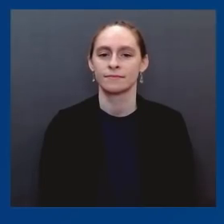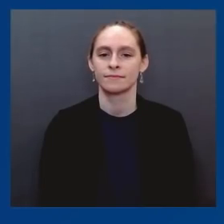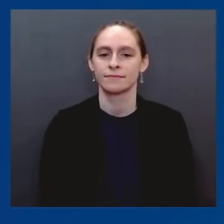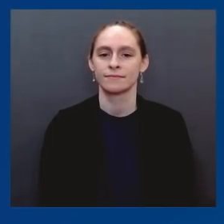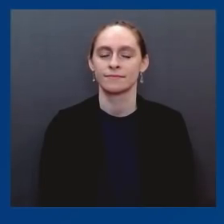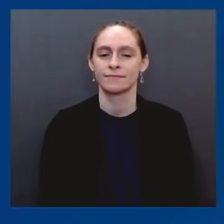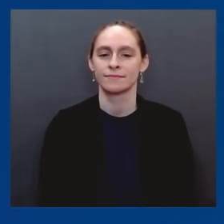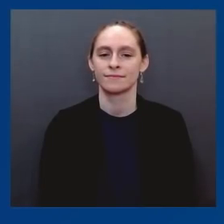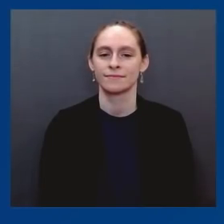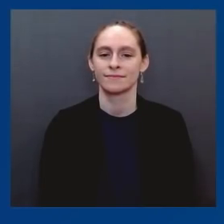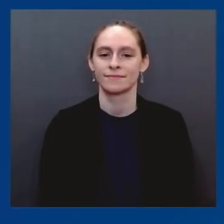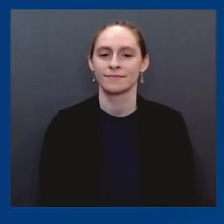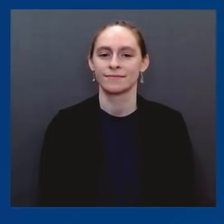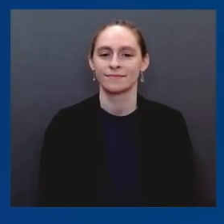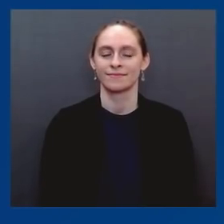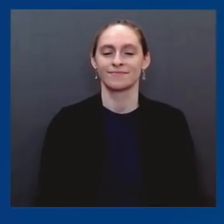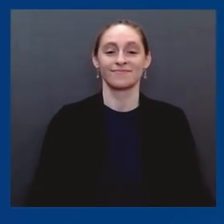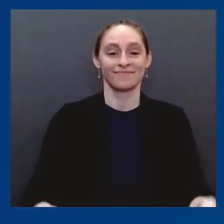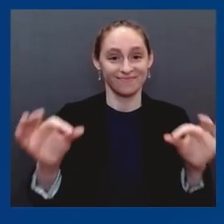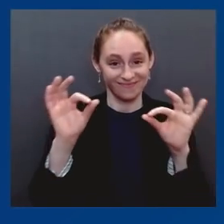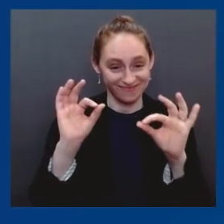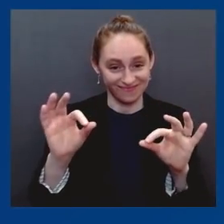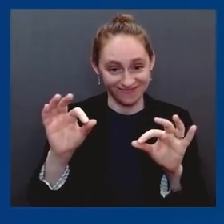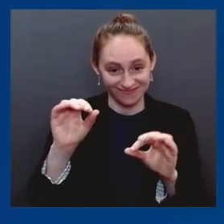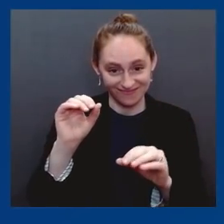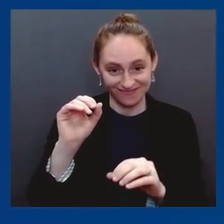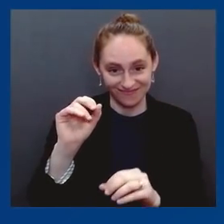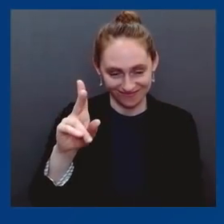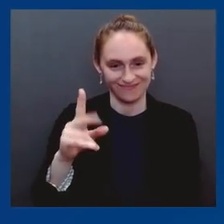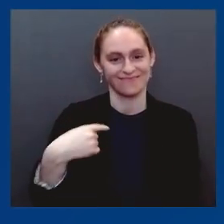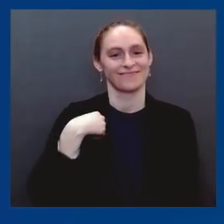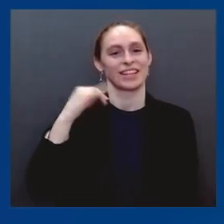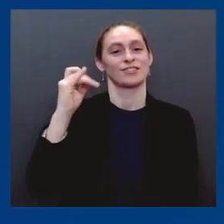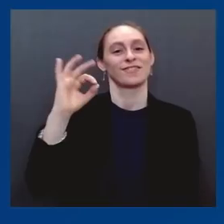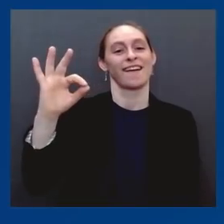Mr. Zients: Good morning, everyone. And thanks for joining what is a phone briefing today.